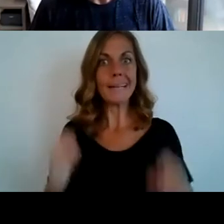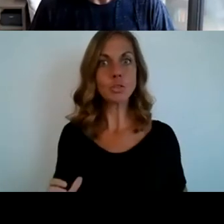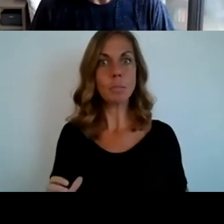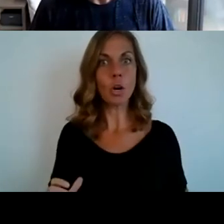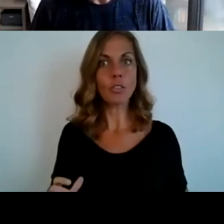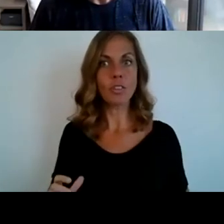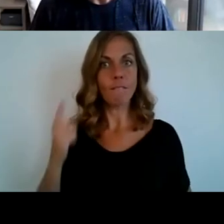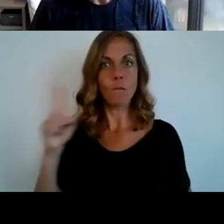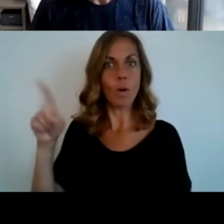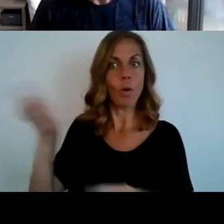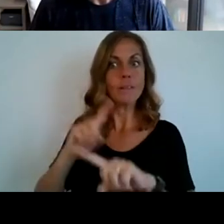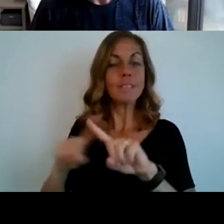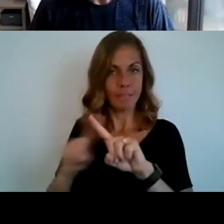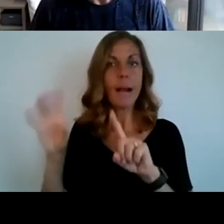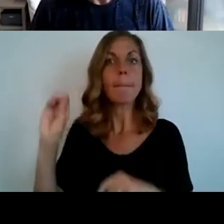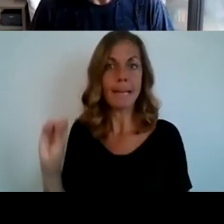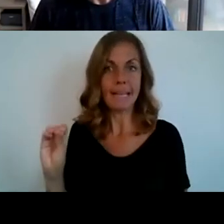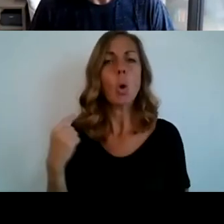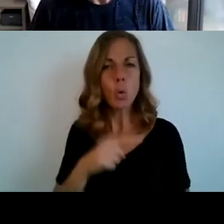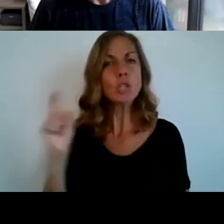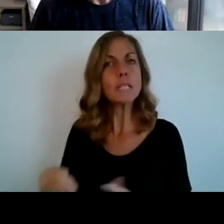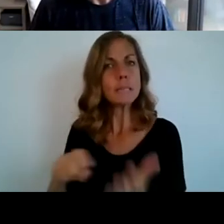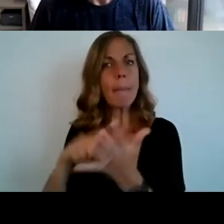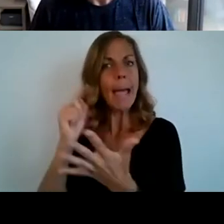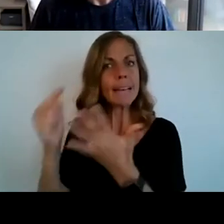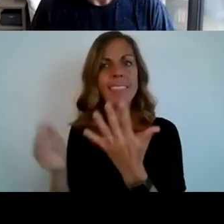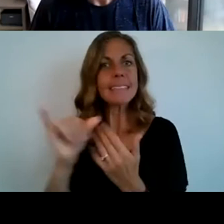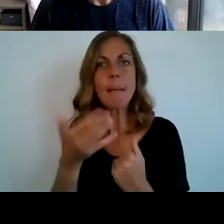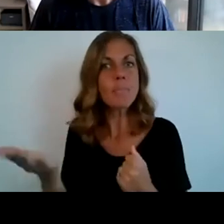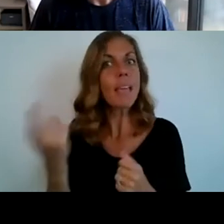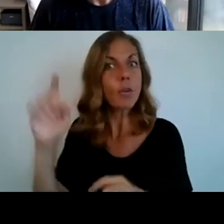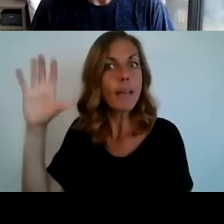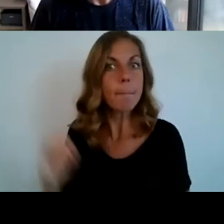services, we should be making the same demands of employers. Right? We should all be applying